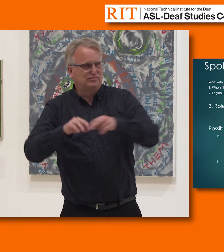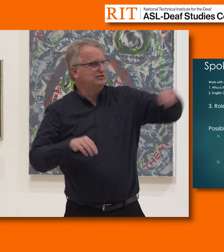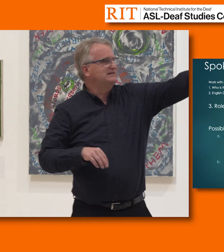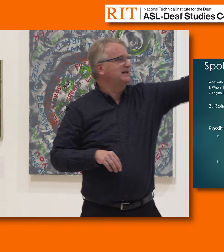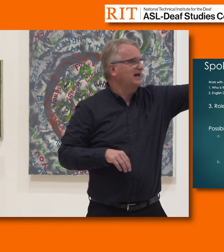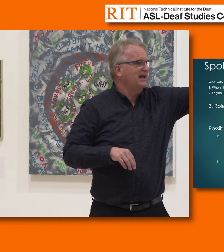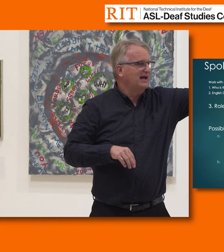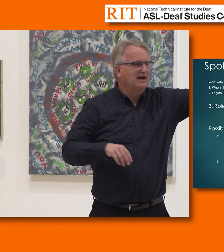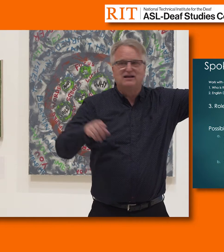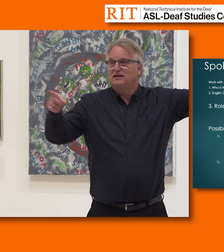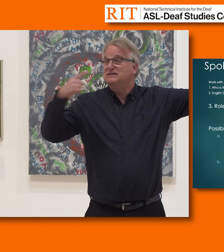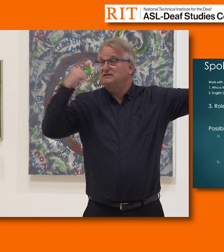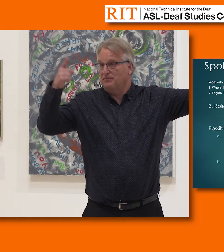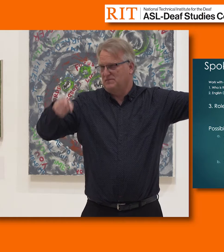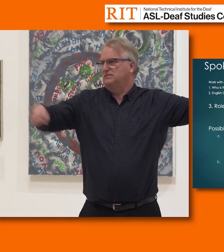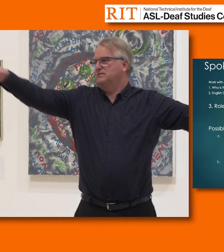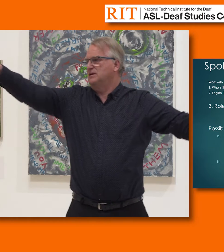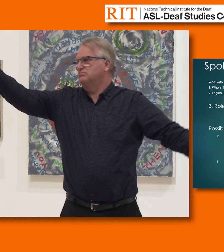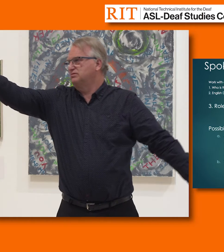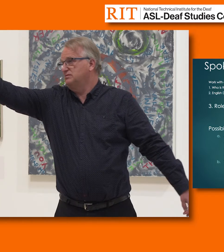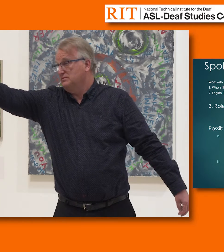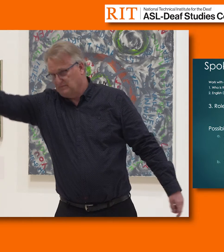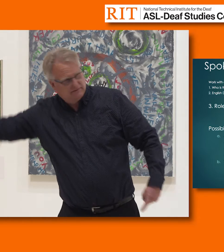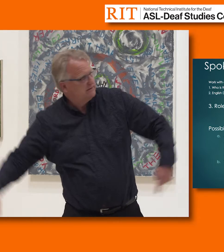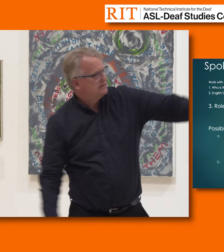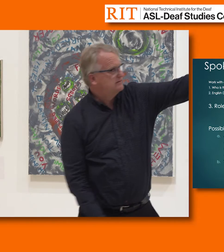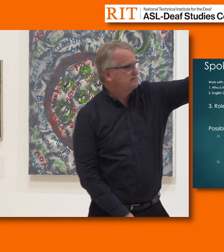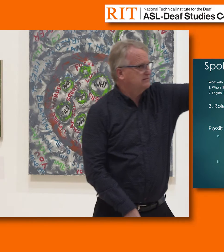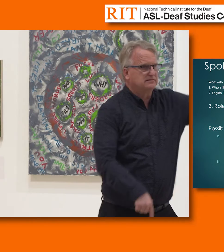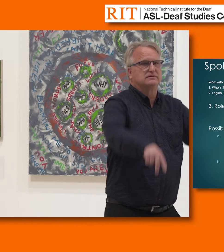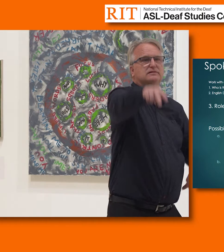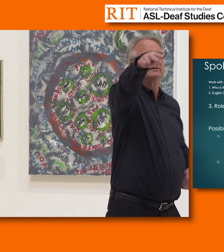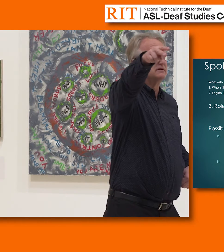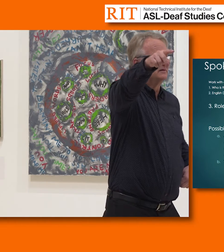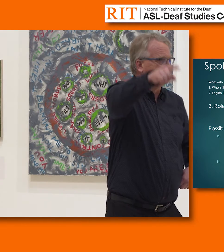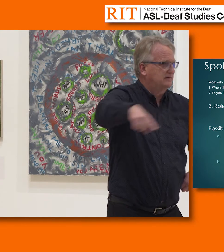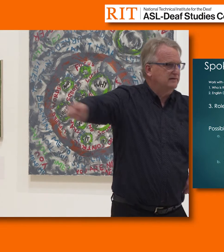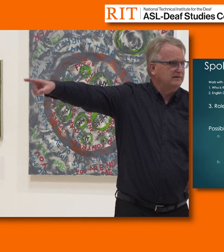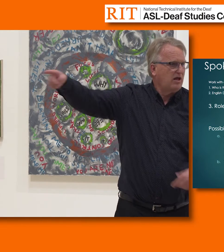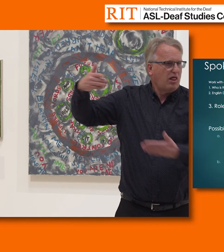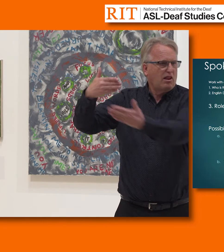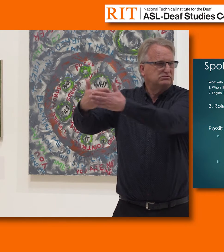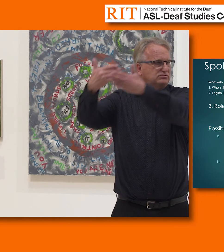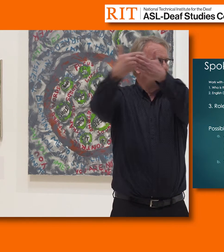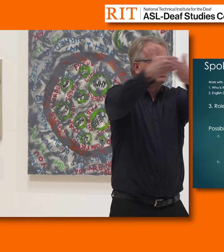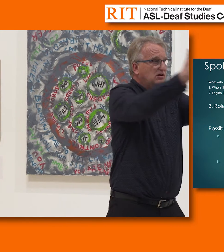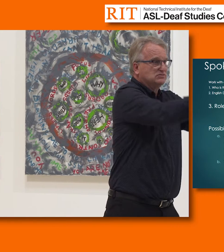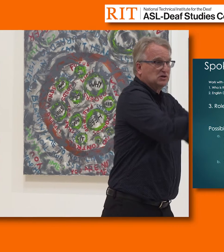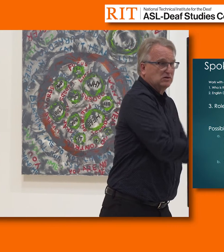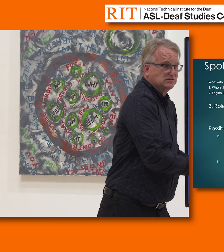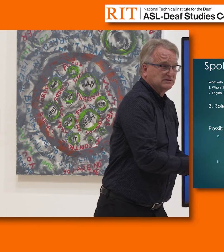You may have interpreters placed in opposite sides of the room, and one interprets for one side of the room and the other interprets for the other side of the room.